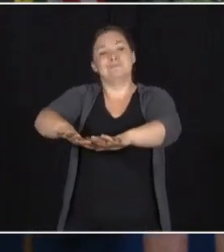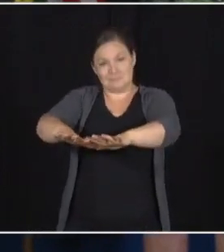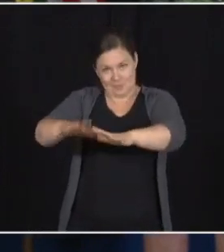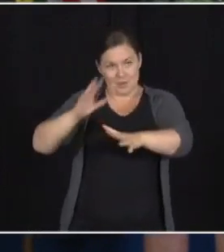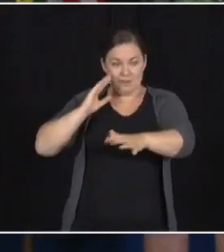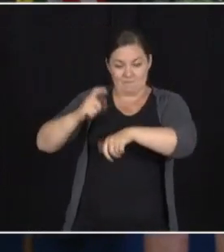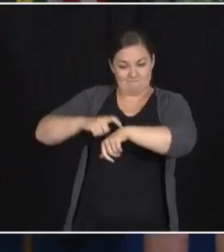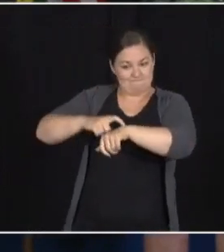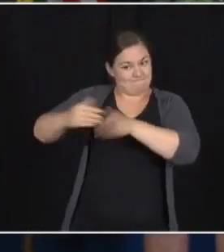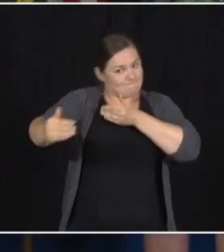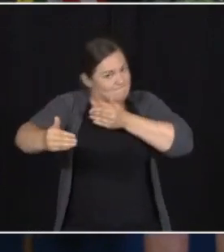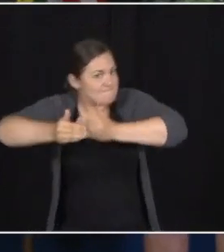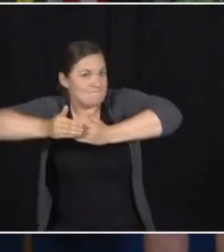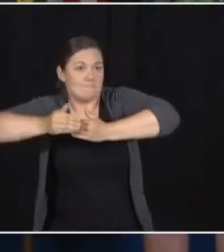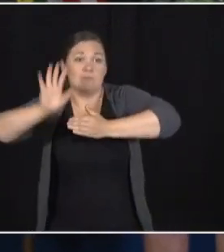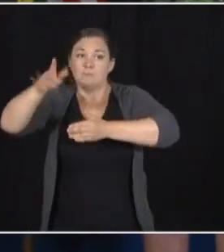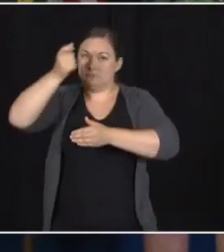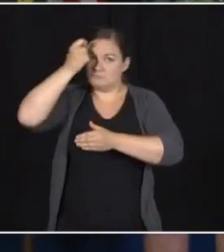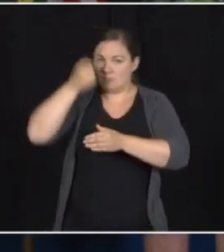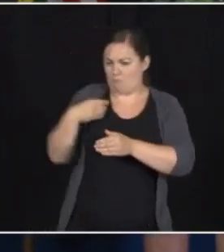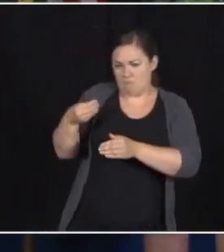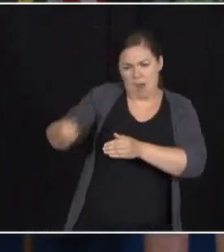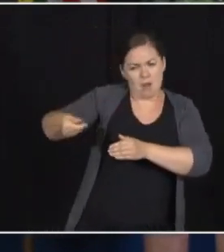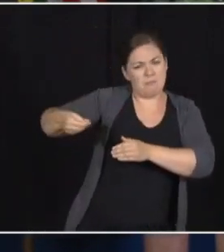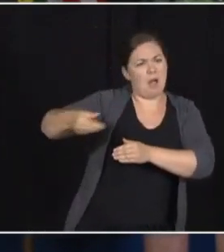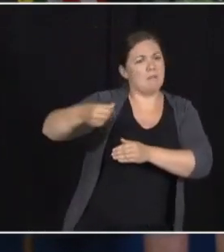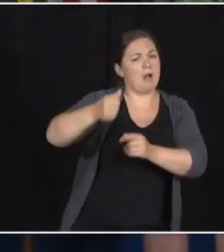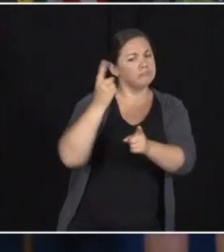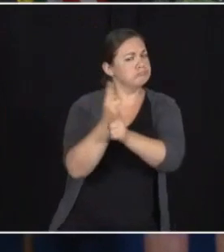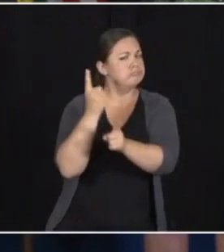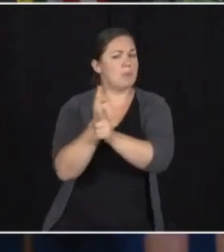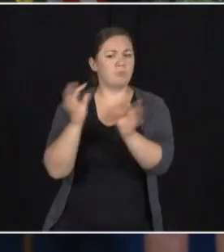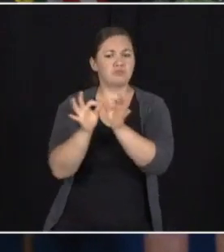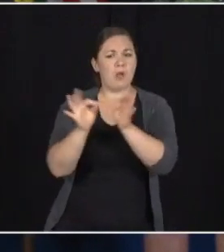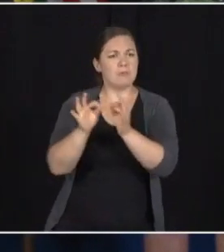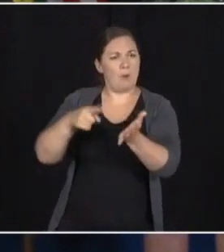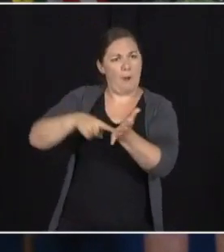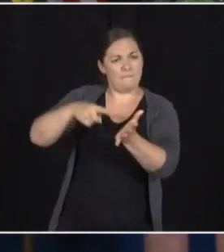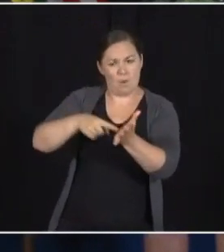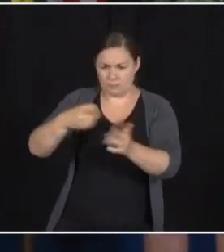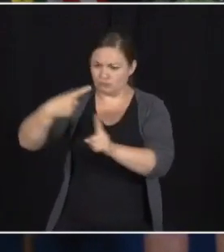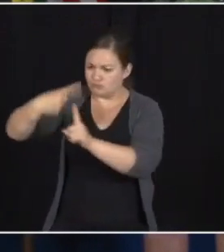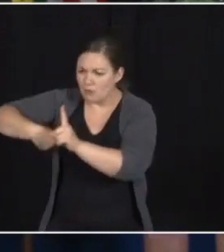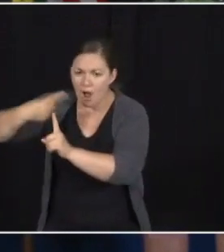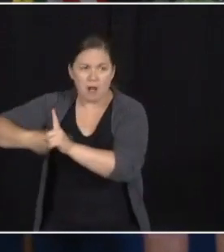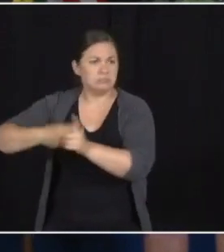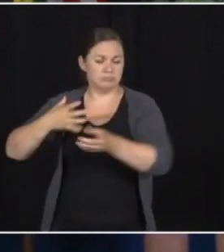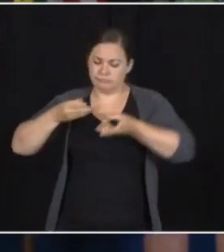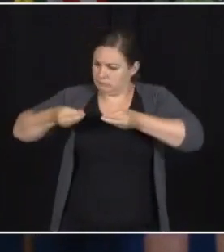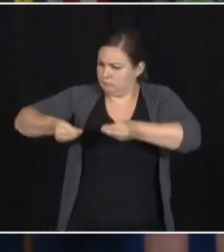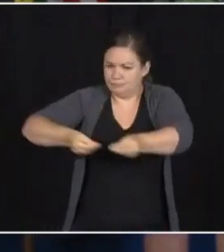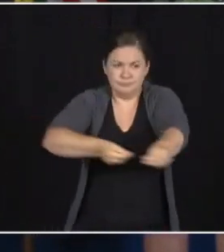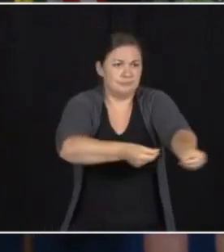related to to land assembly. We will always treat people fairly and appropriately compensate owners, tenants and others who are impacted by these projects.